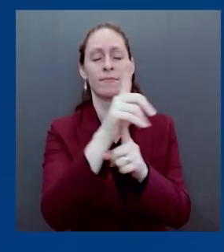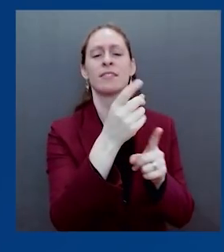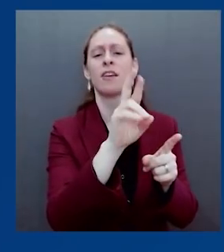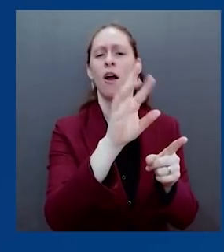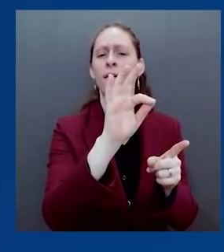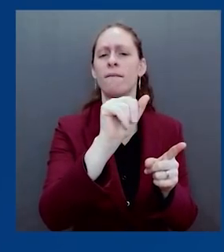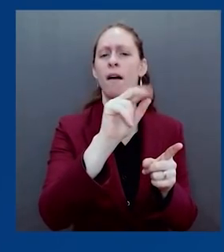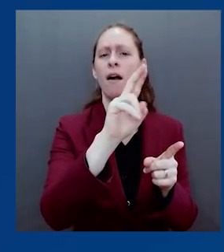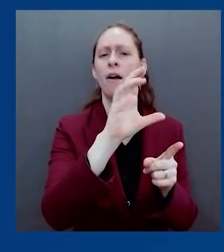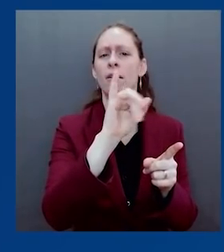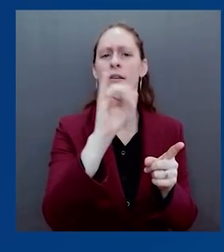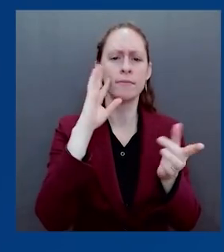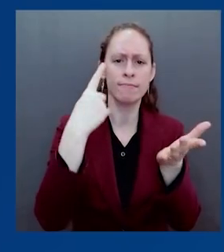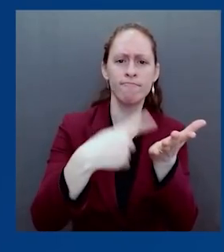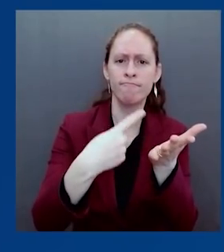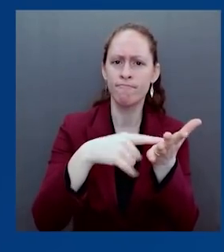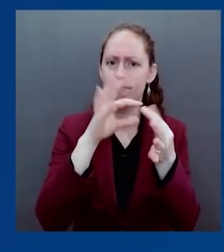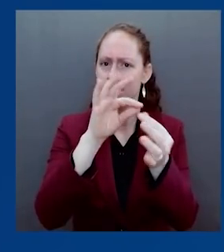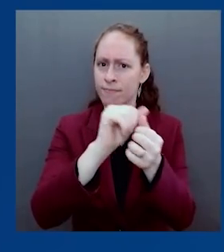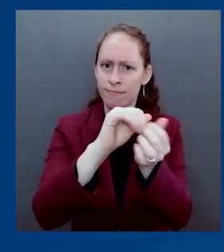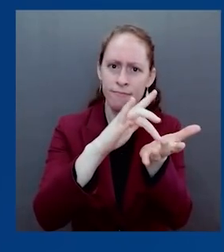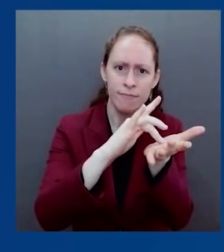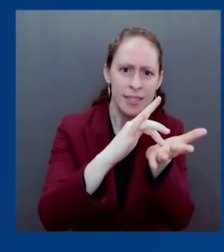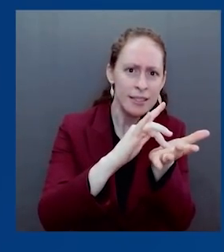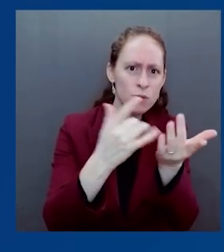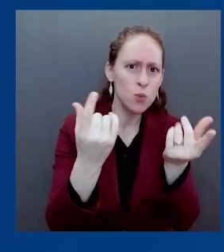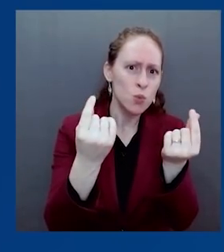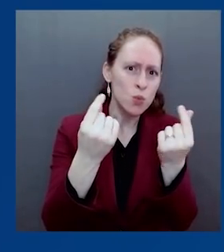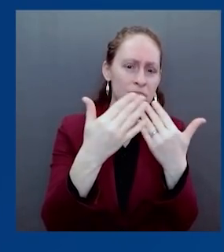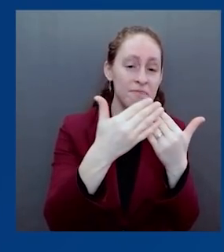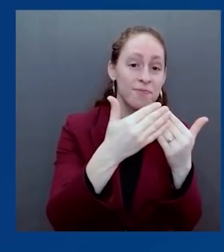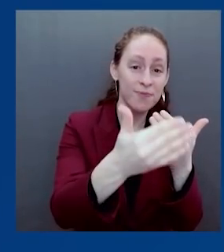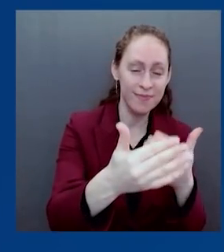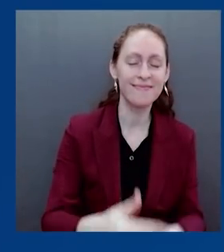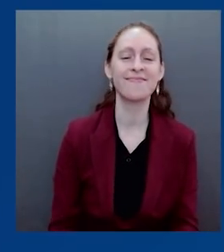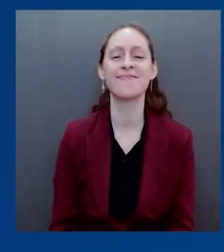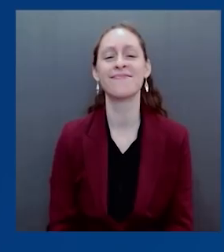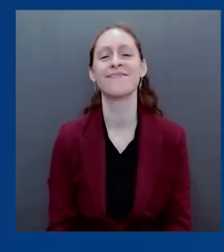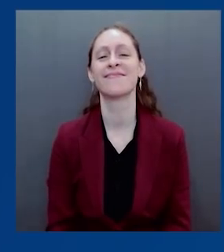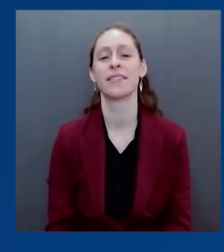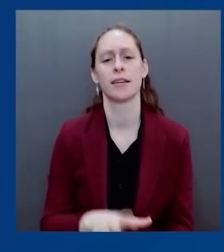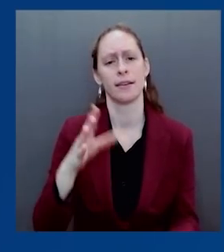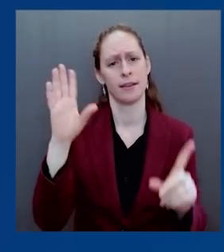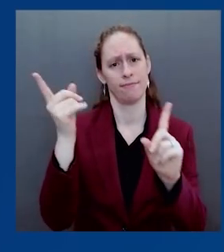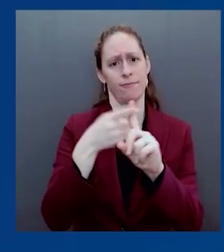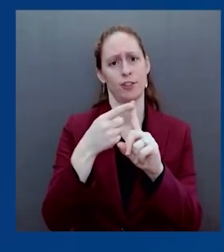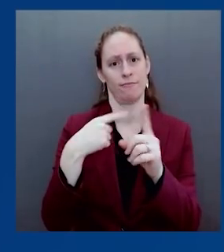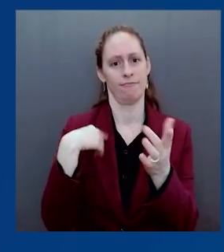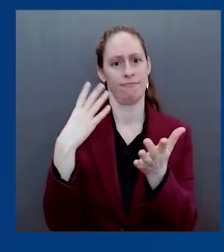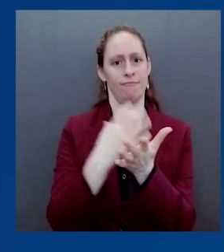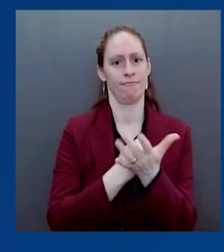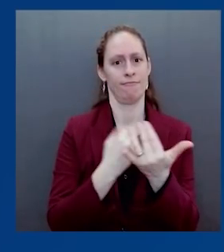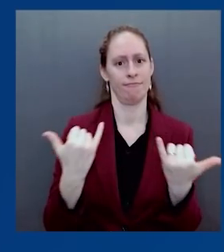new steps we're taking to increase access to COVID testing for K-through-12 students, teachers,